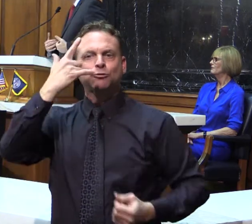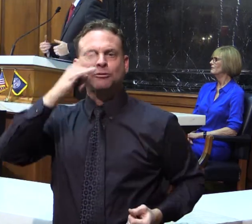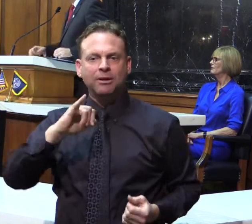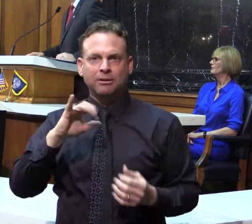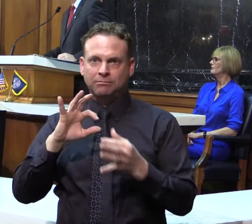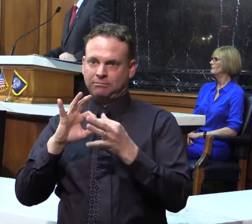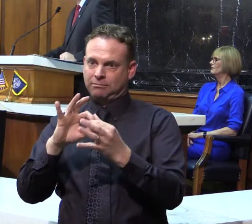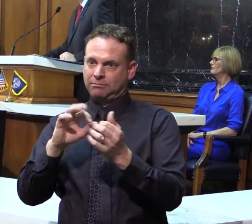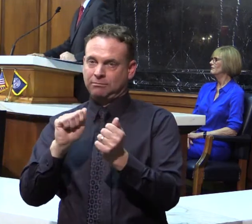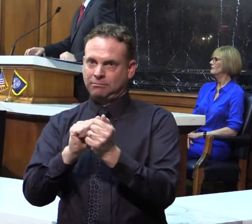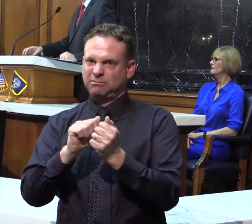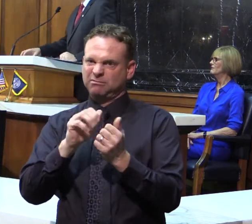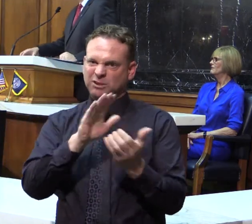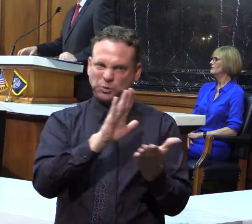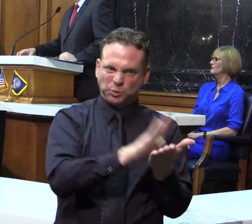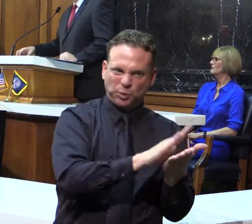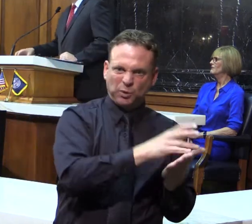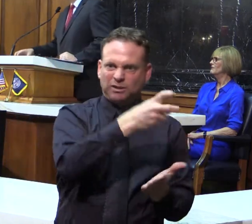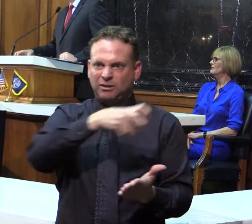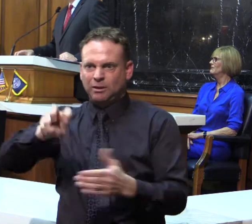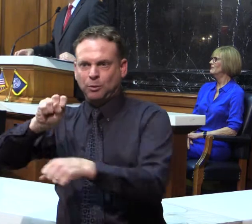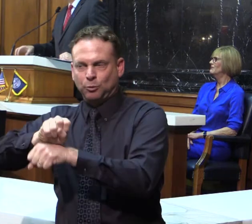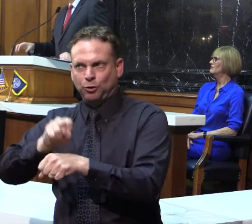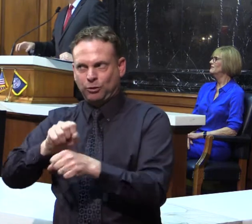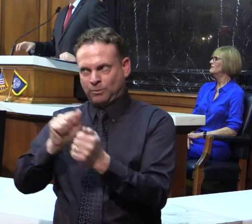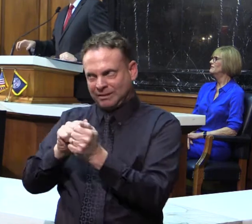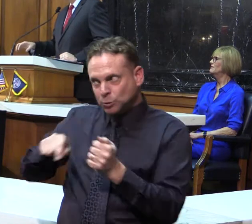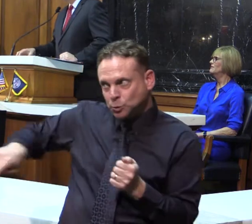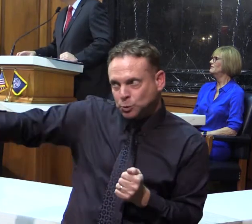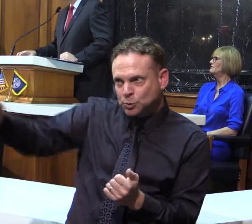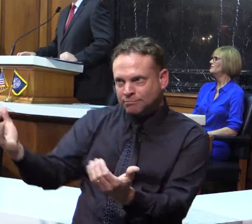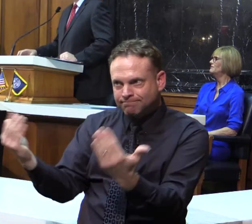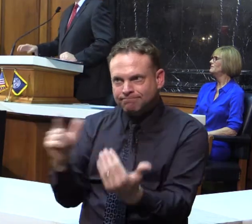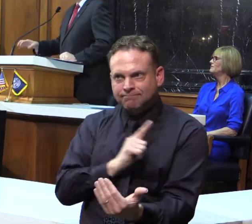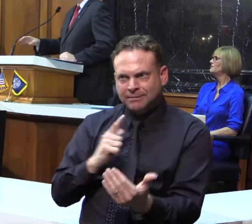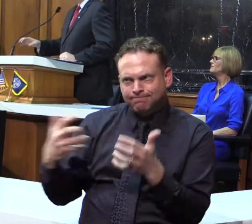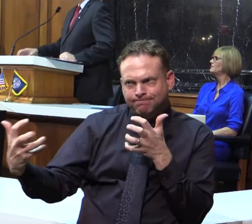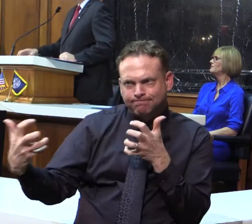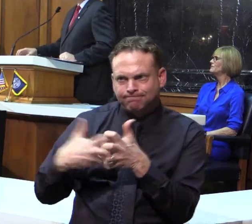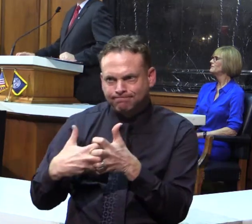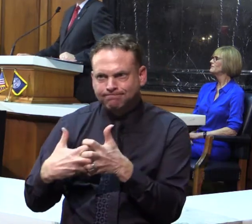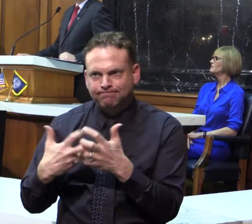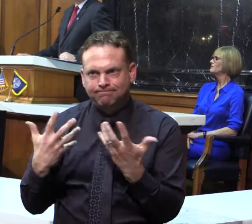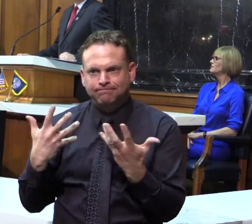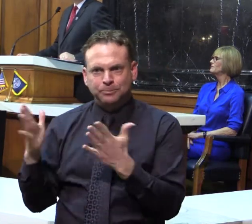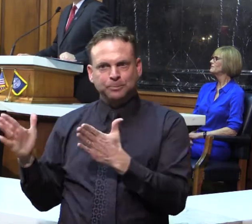In the meantime, I’ll direct the Indiana Finance Authority to designate half a million